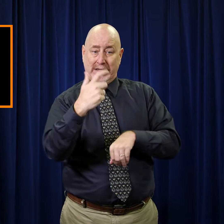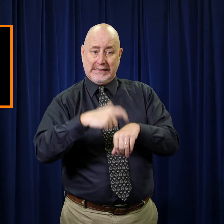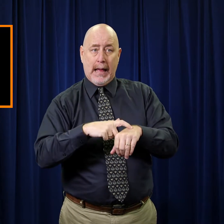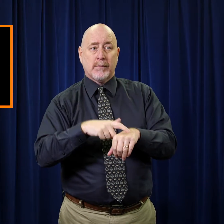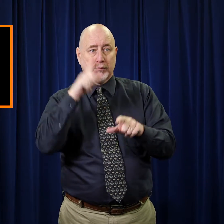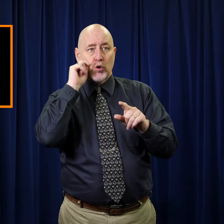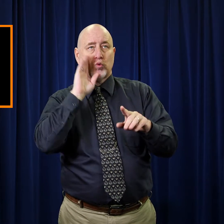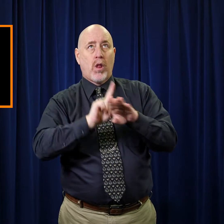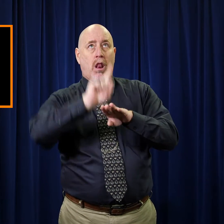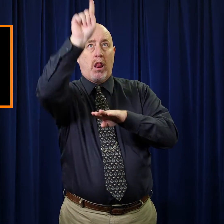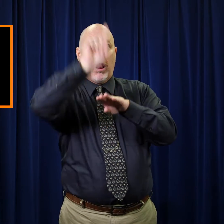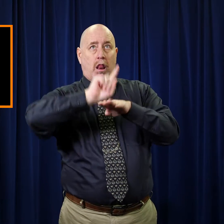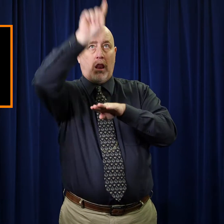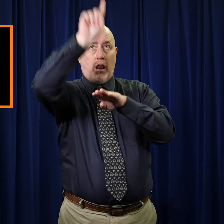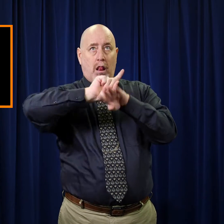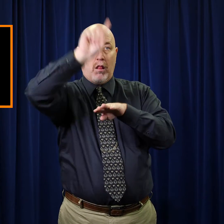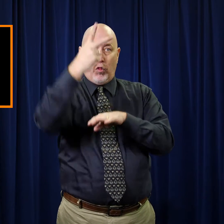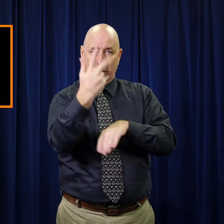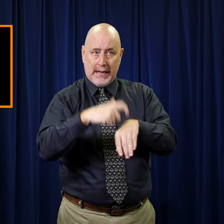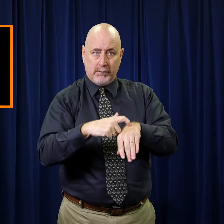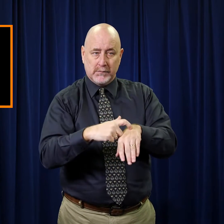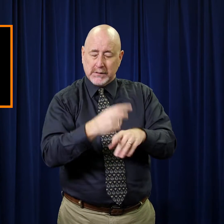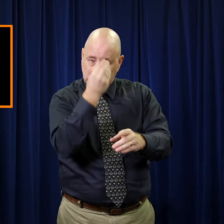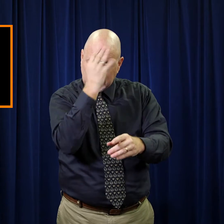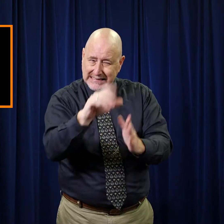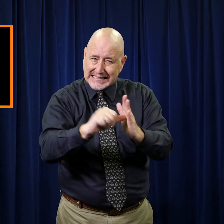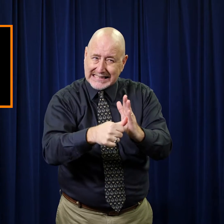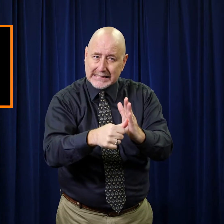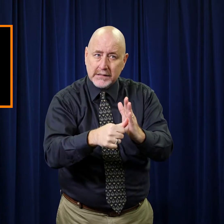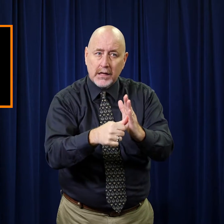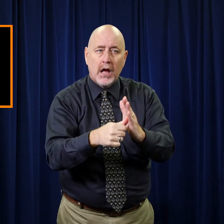times that Moses was going to go up on this mountain, and you've got to get this, it's